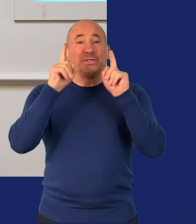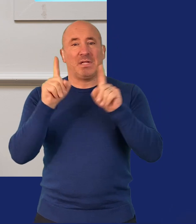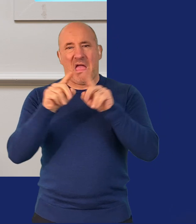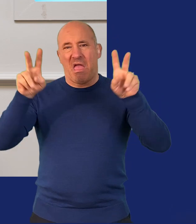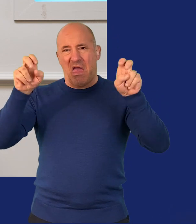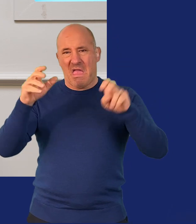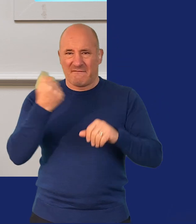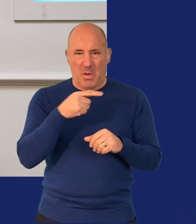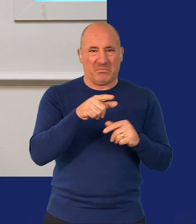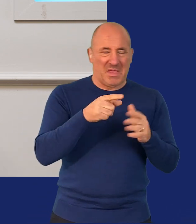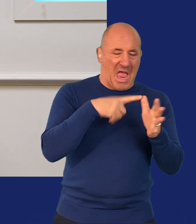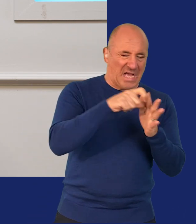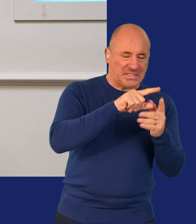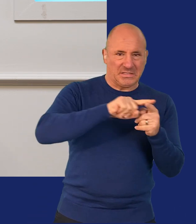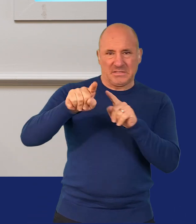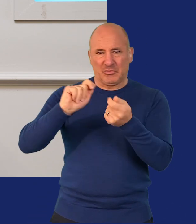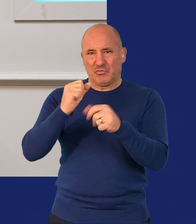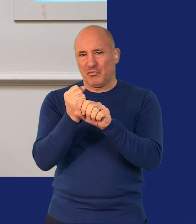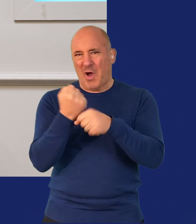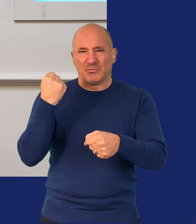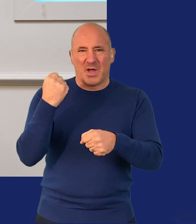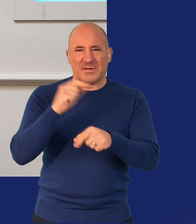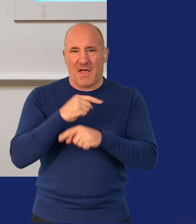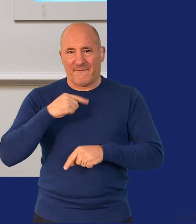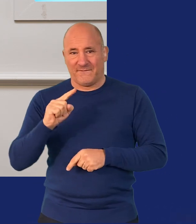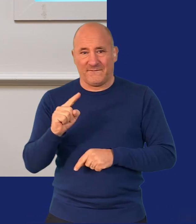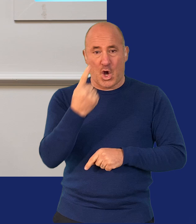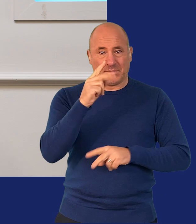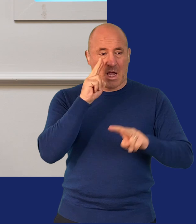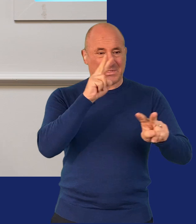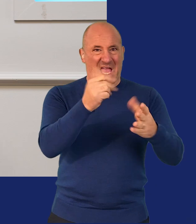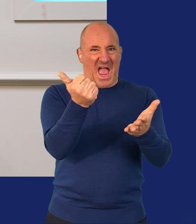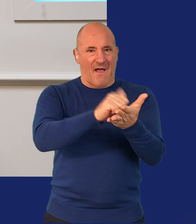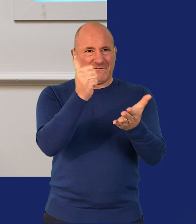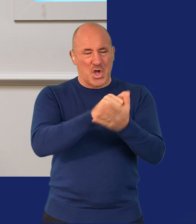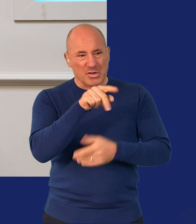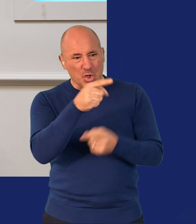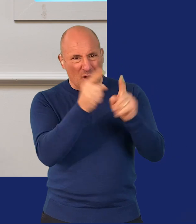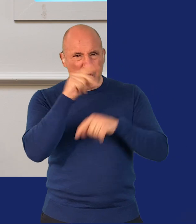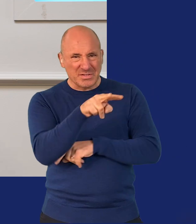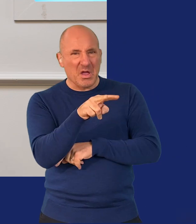the first time you encounter an advert for a university, right through to graduating and thinking about your career options.